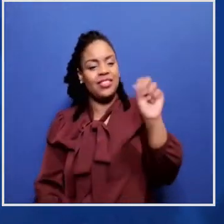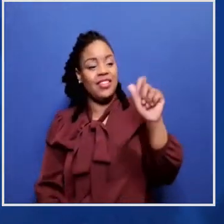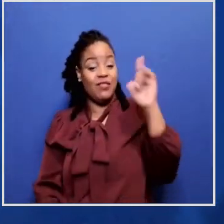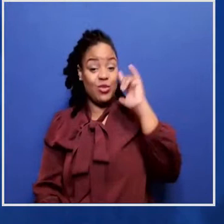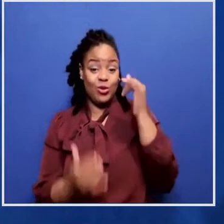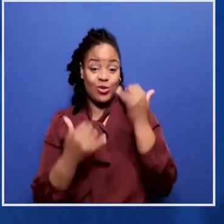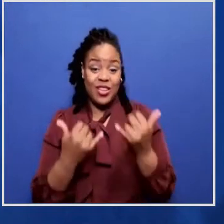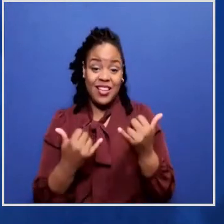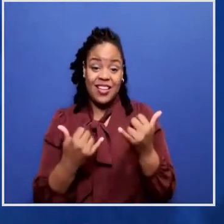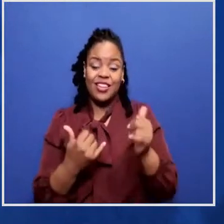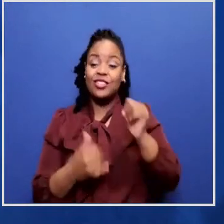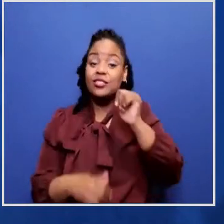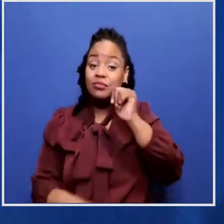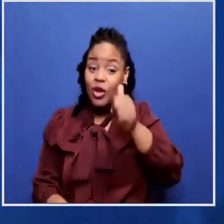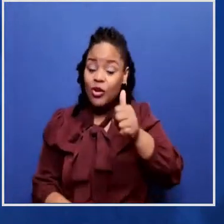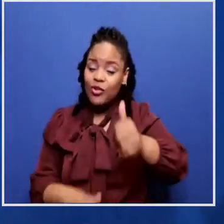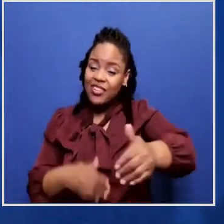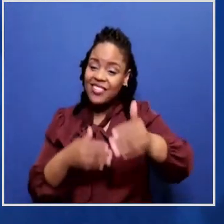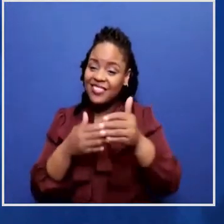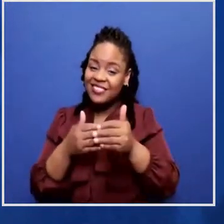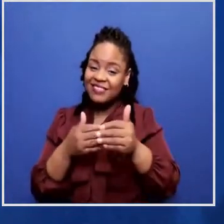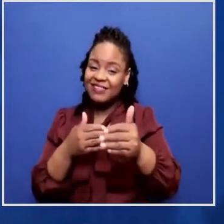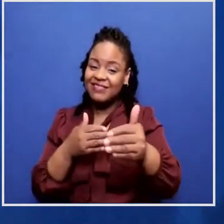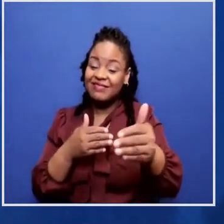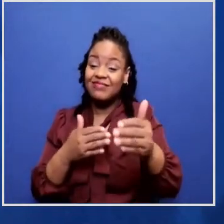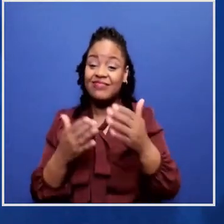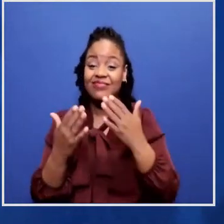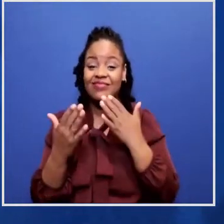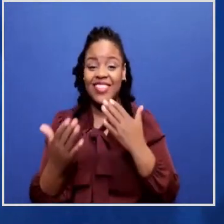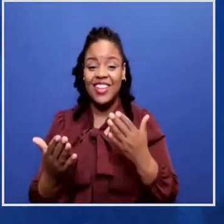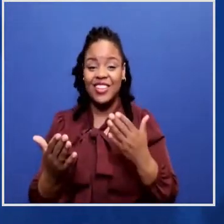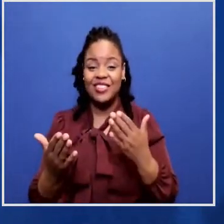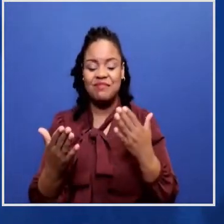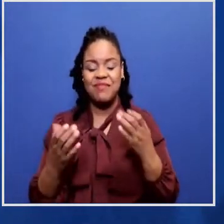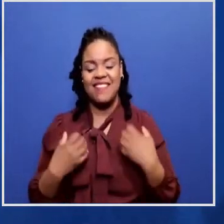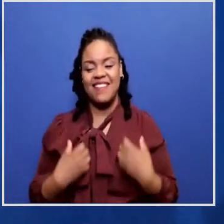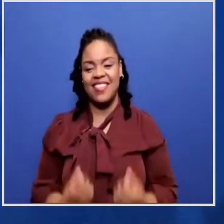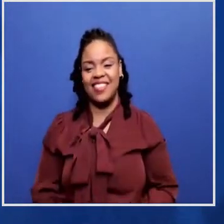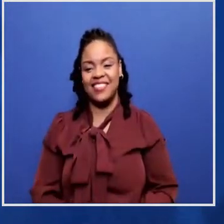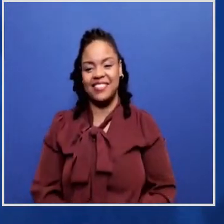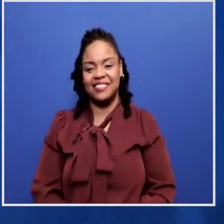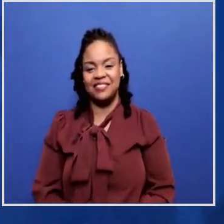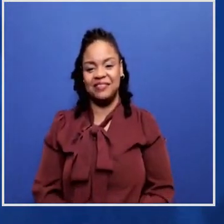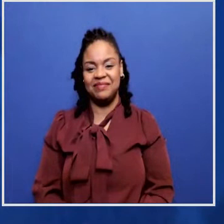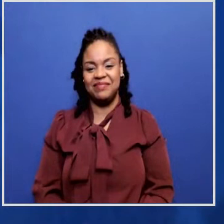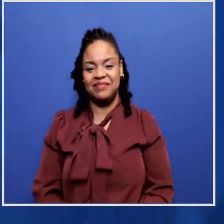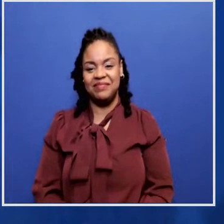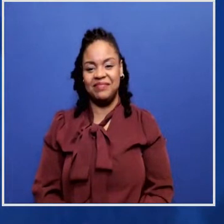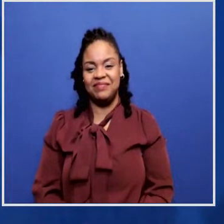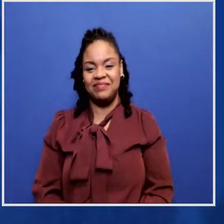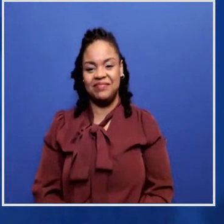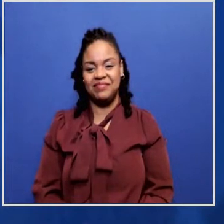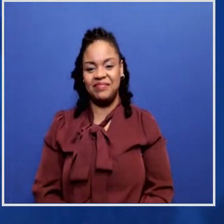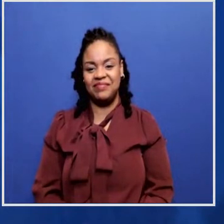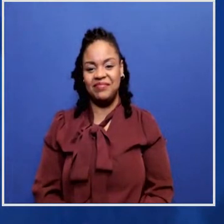TOGETHER, AND THEY WILL CONTINUE TO SERVE OUR NATION AND SERVE EACH OTHER FOR TODAY, TOMORROW, AND ALL OF THE